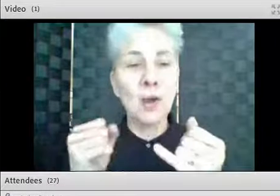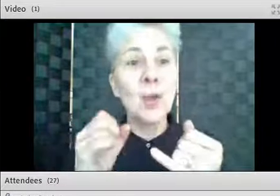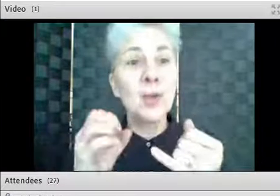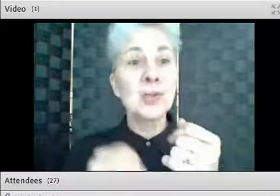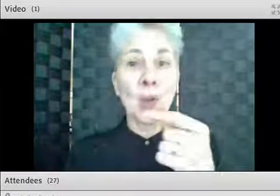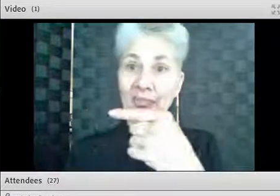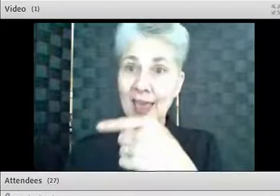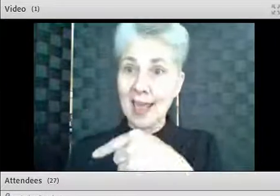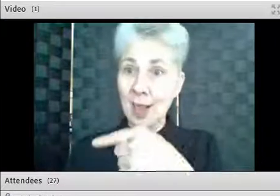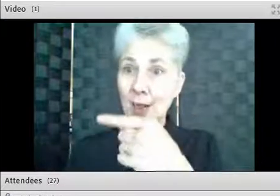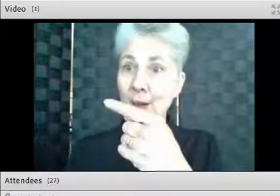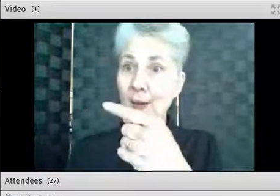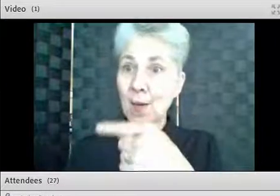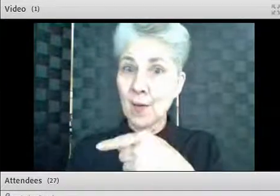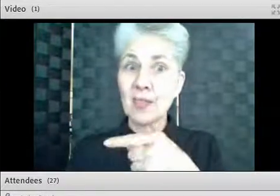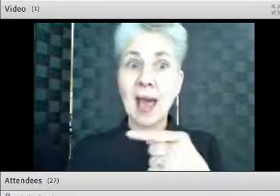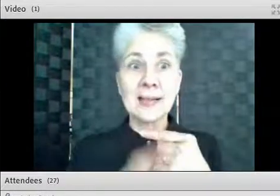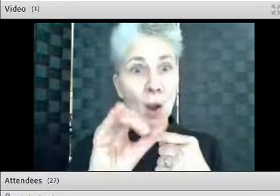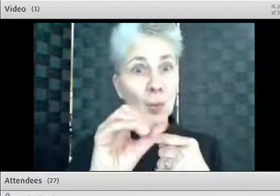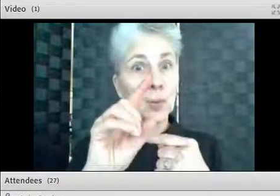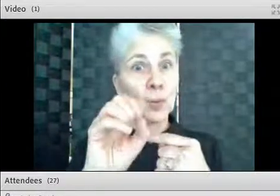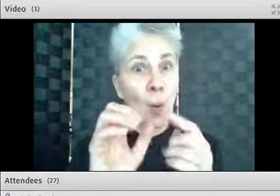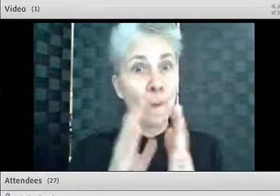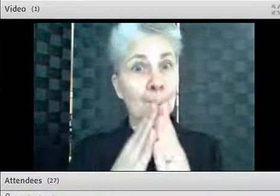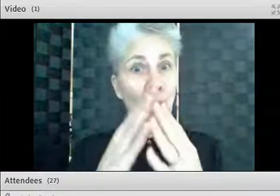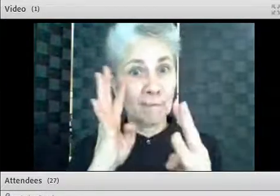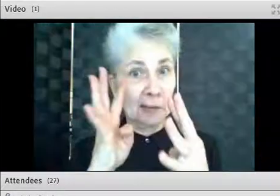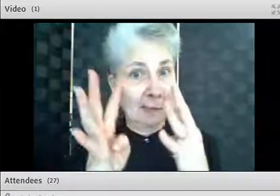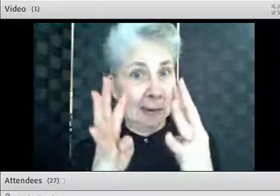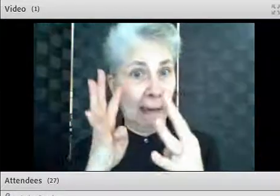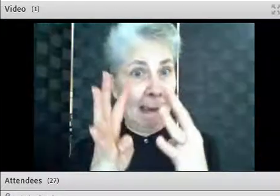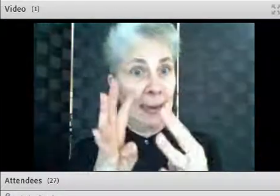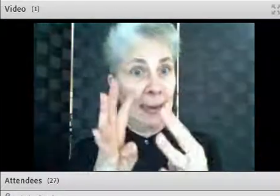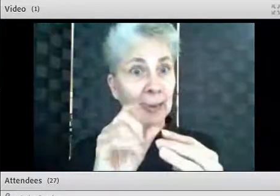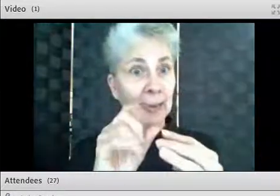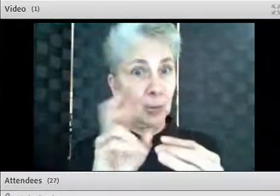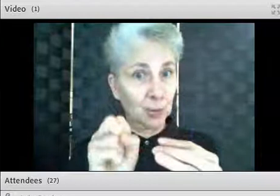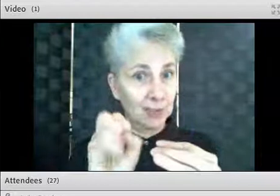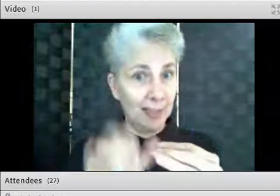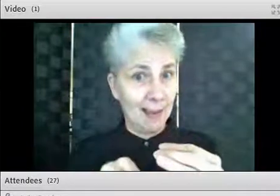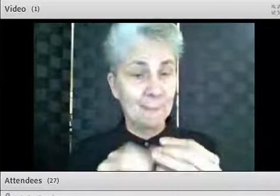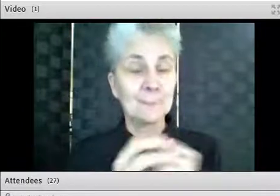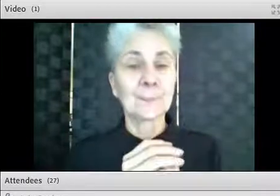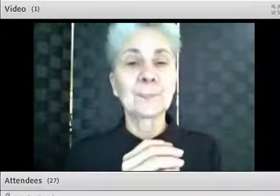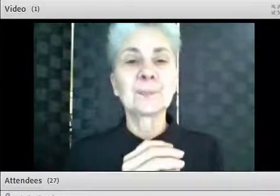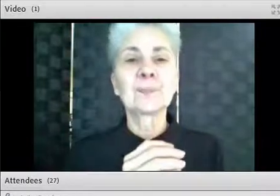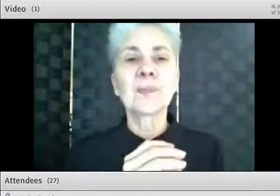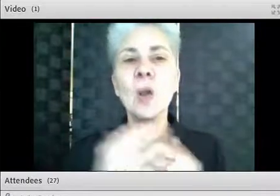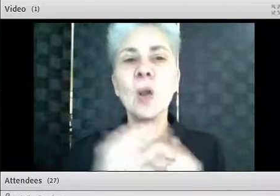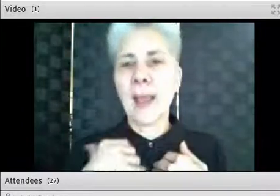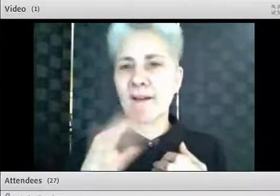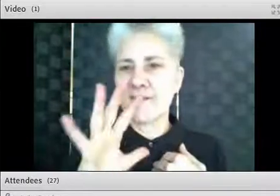This is our little code book for creating Cutters. Here, where we have five lines, you can see one, two, three,